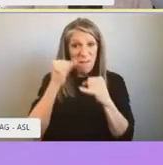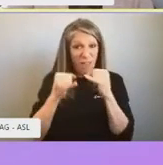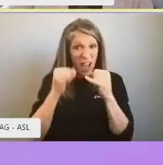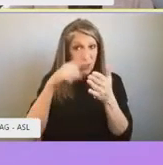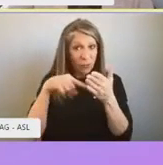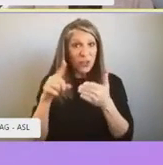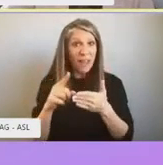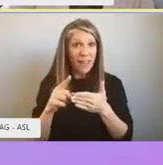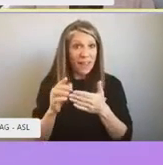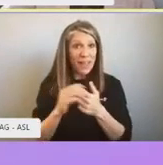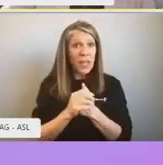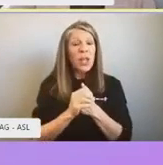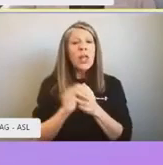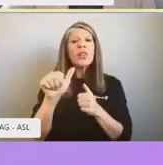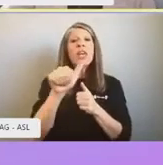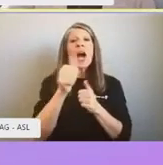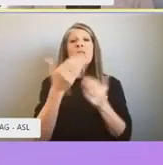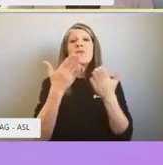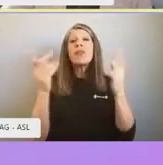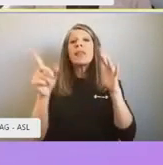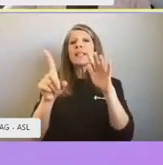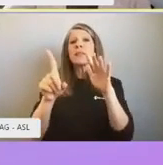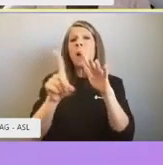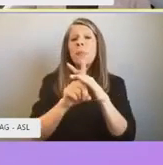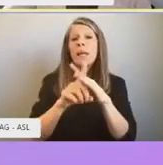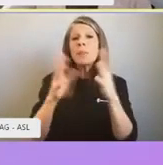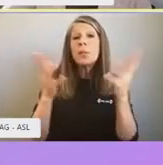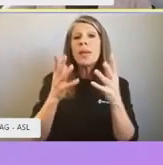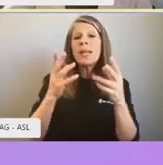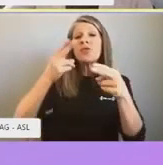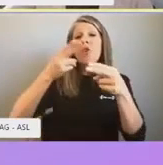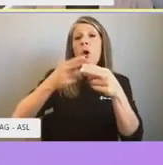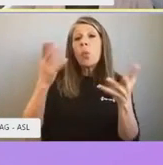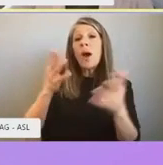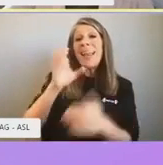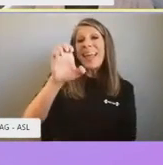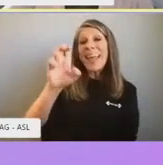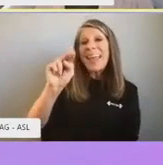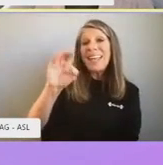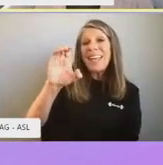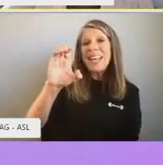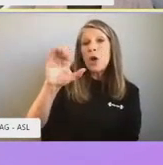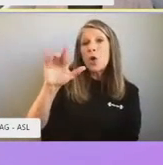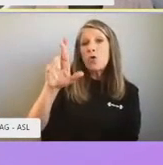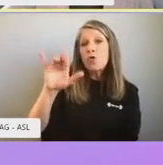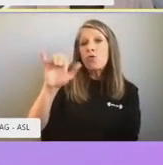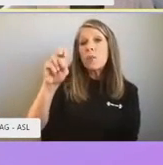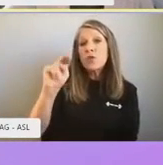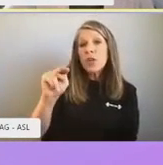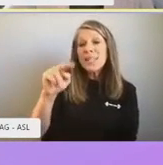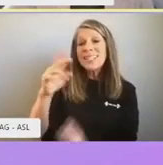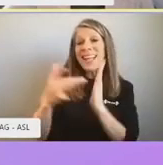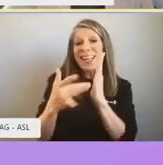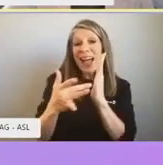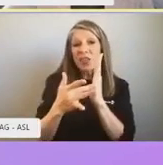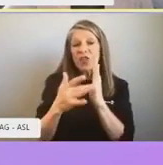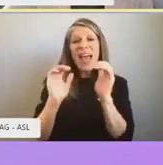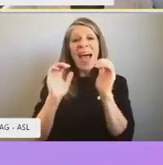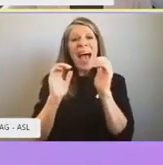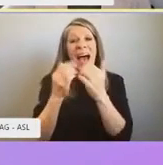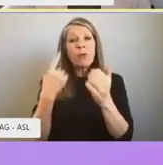fix and correct their ballot by being able to have that review screen as a final check. The other thing that's coming